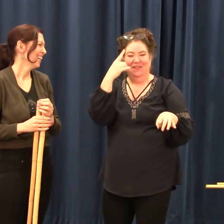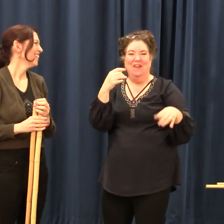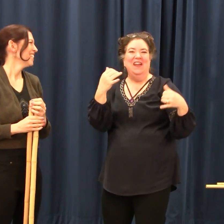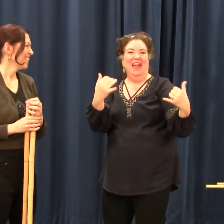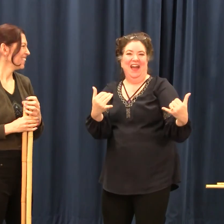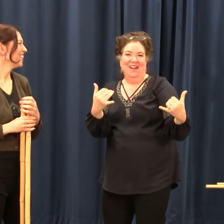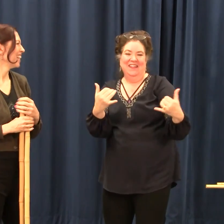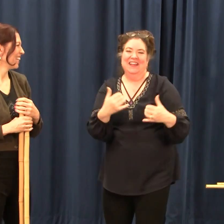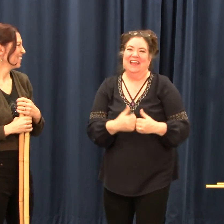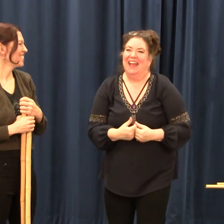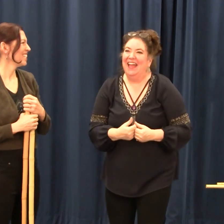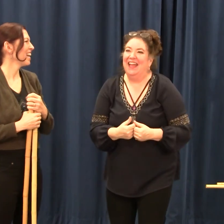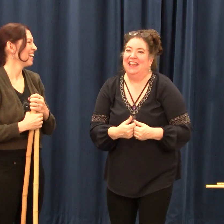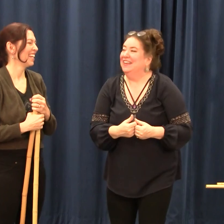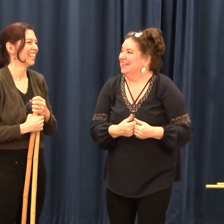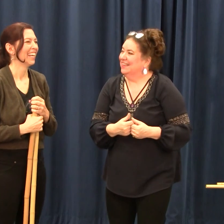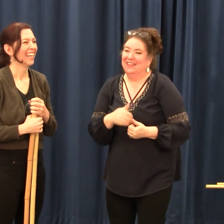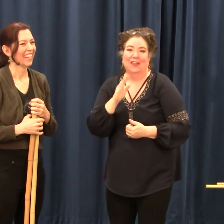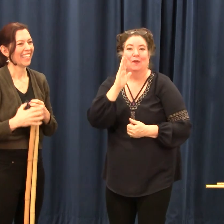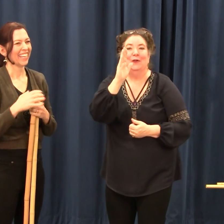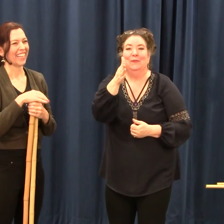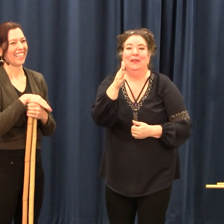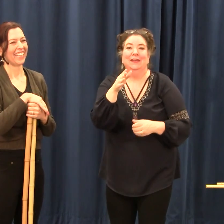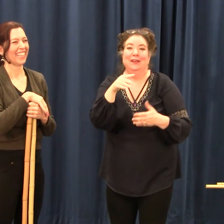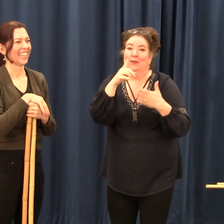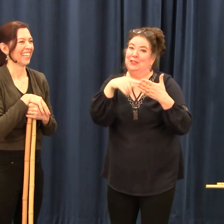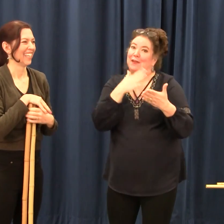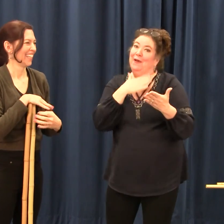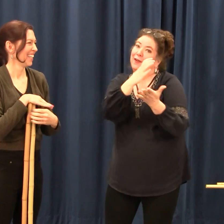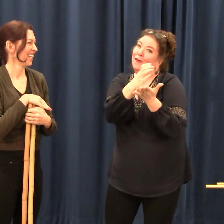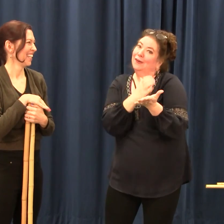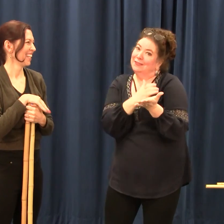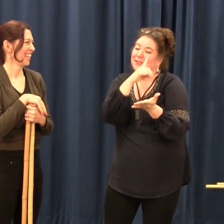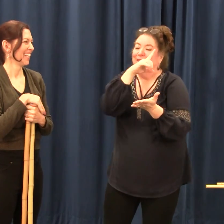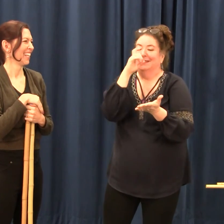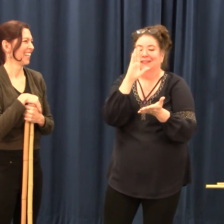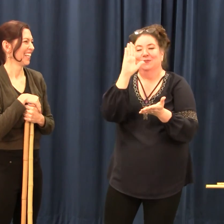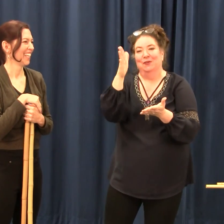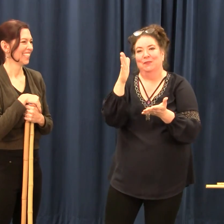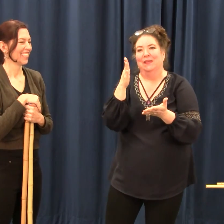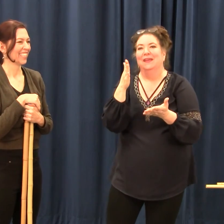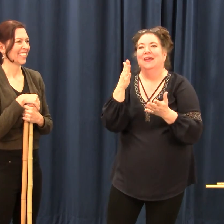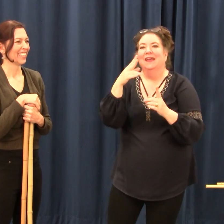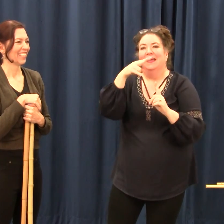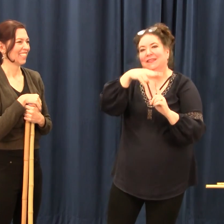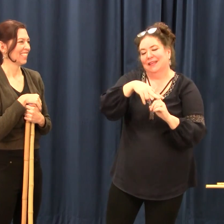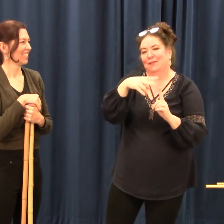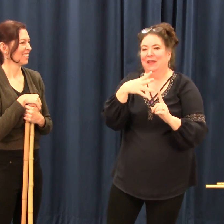for now and there will be work. You know to check mycourses because there will be an assignment,